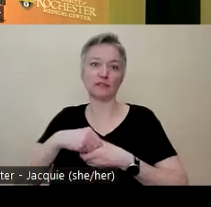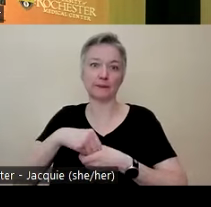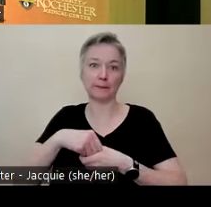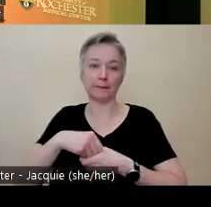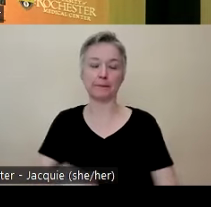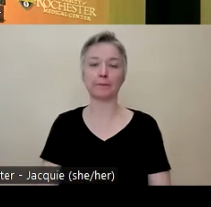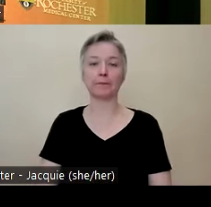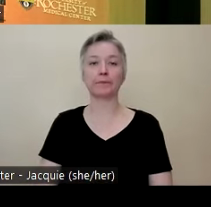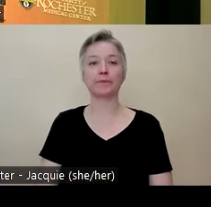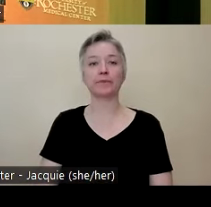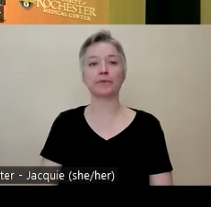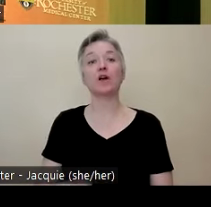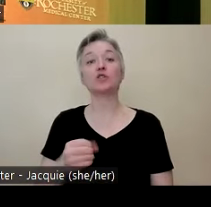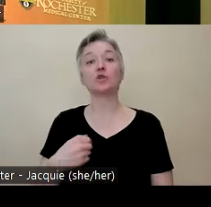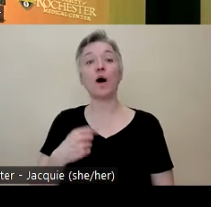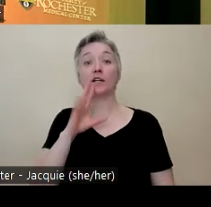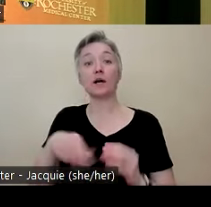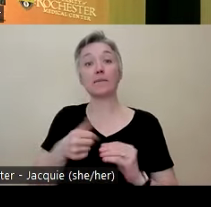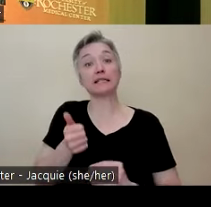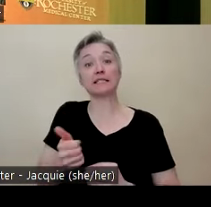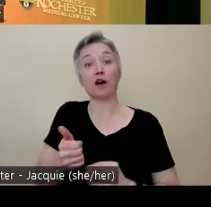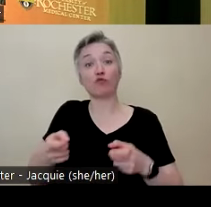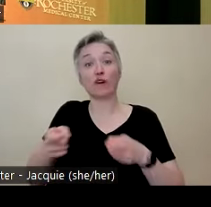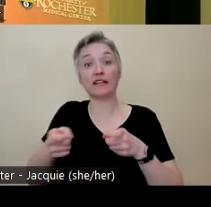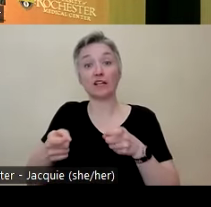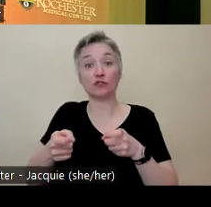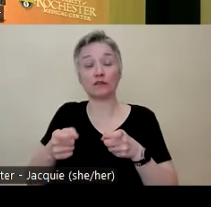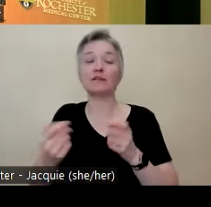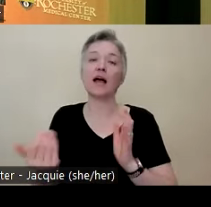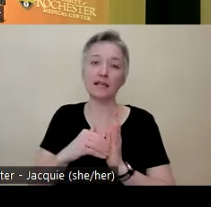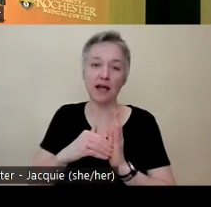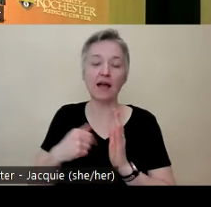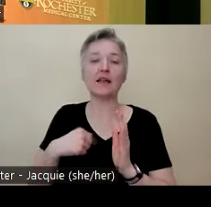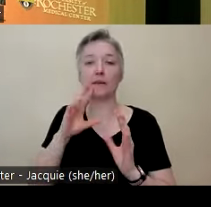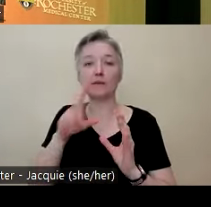so when I refer to self-regulation again I'm referring to both more of that cognitive side